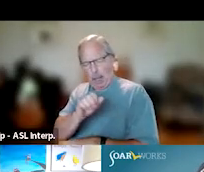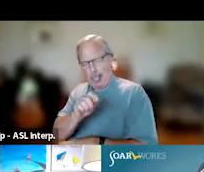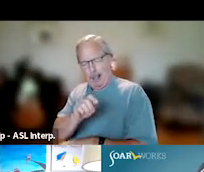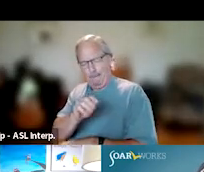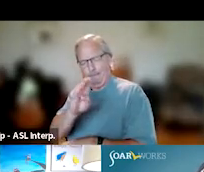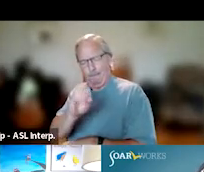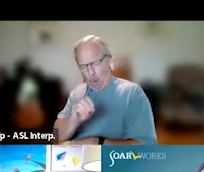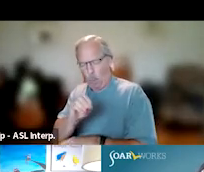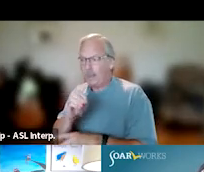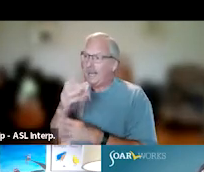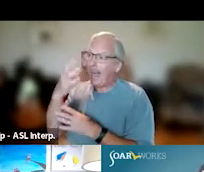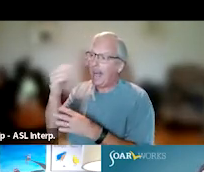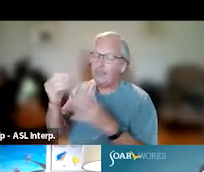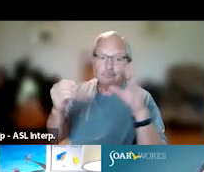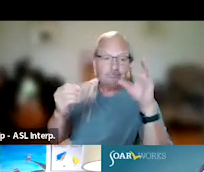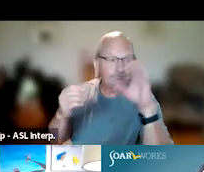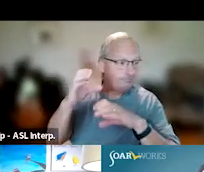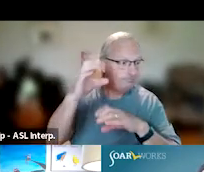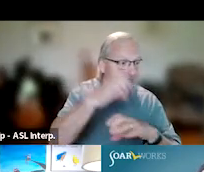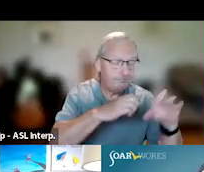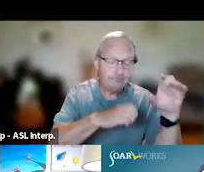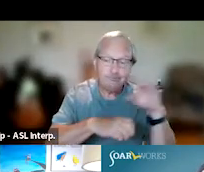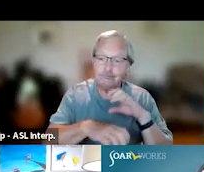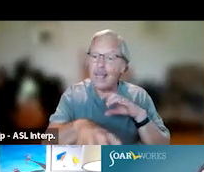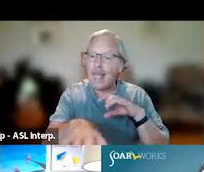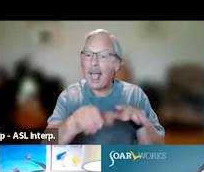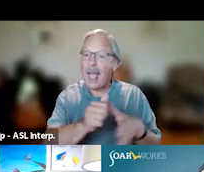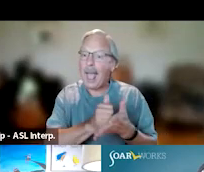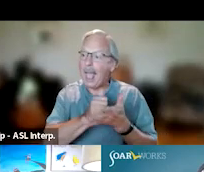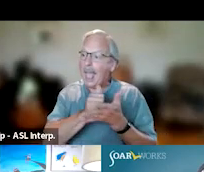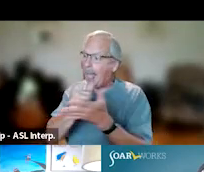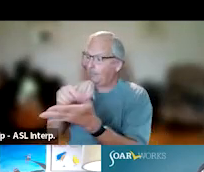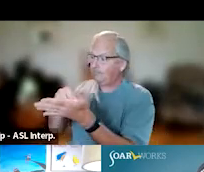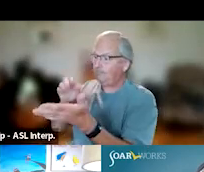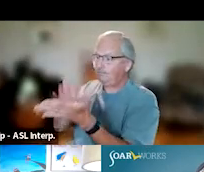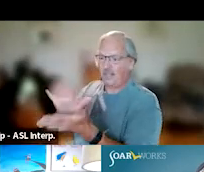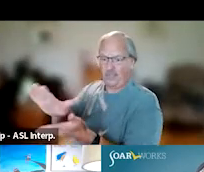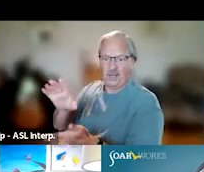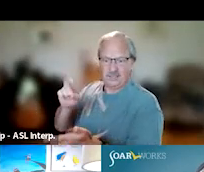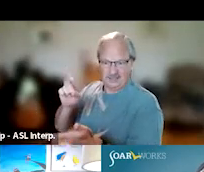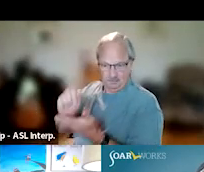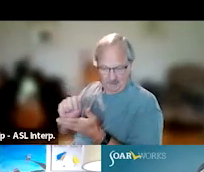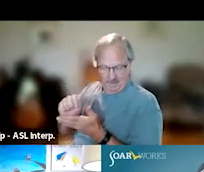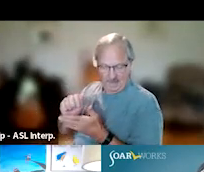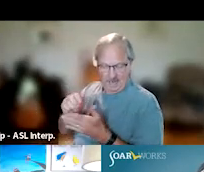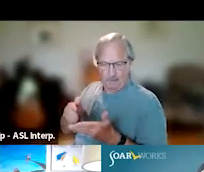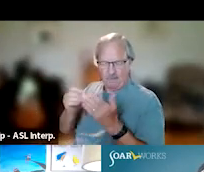and finding information to help document disability, making sure that we're providing all of the evidence